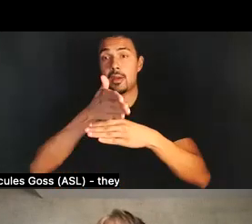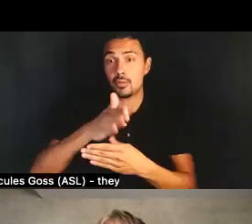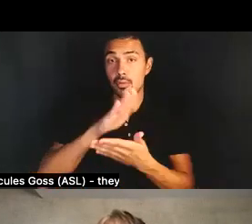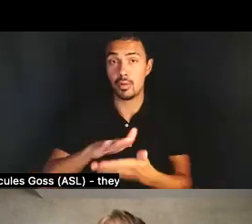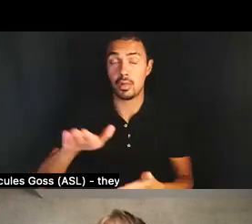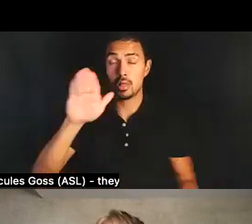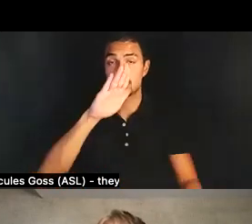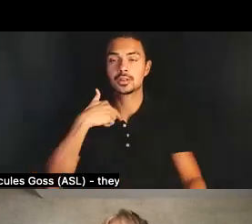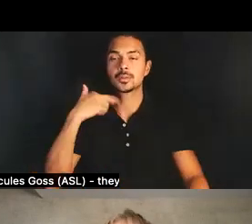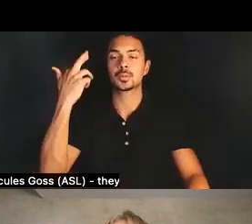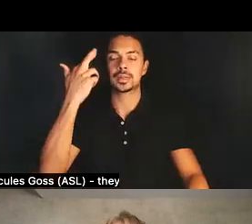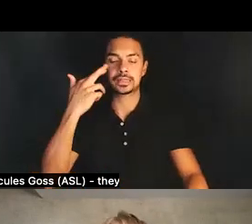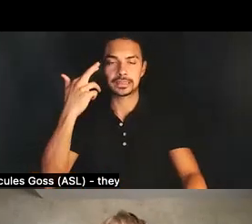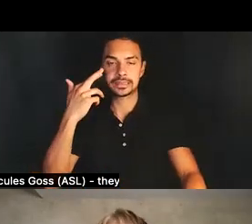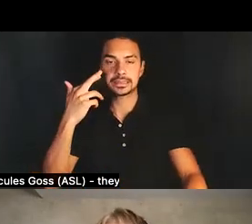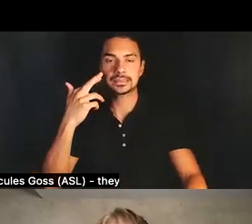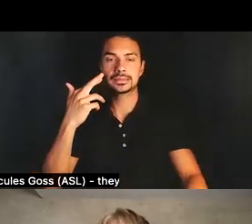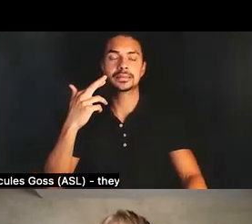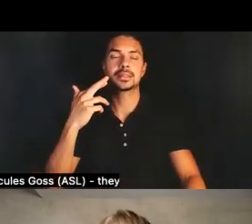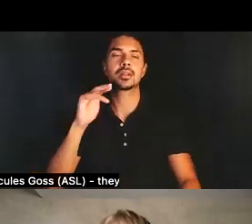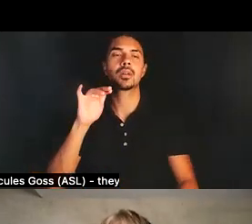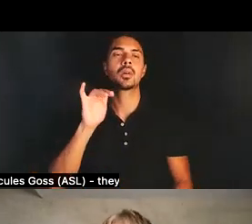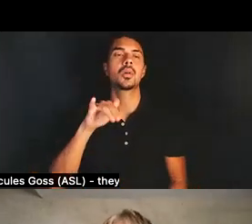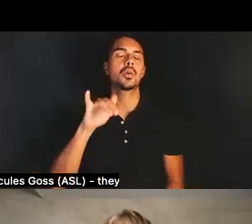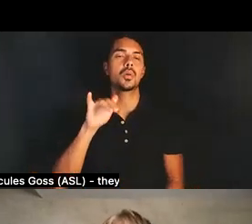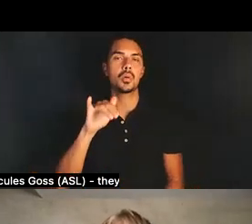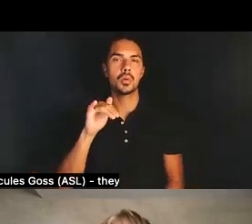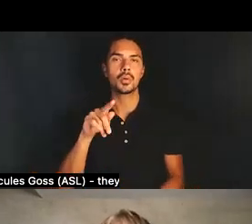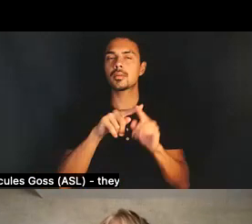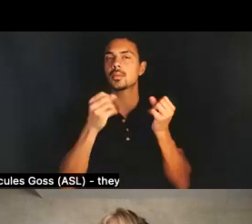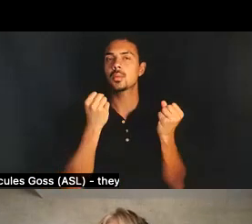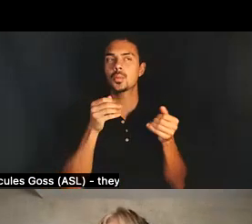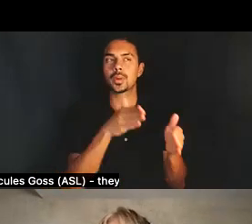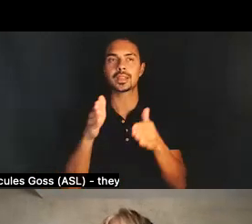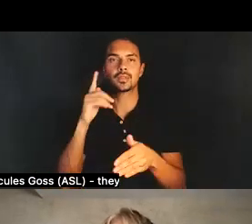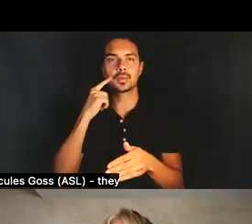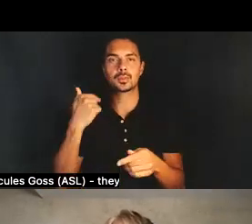And it was not until after college that I realized that there were ways for me